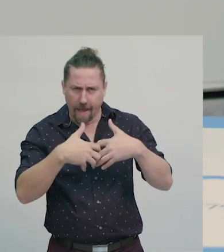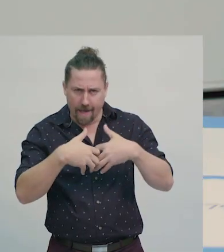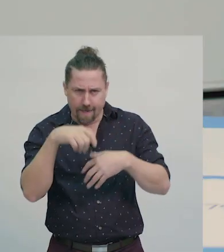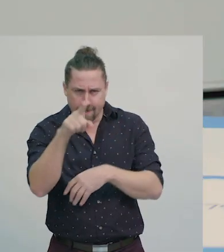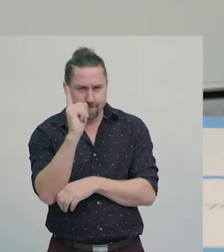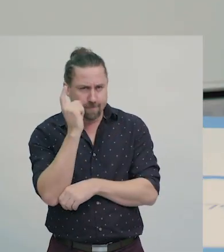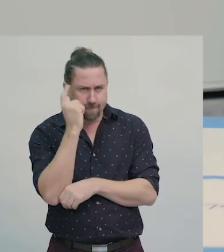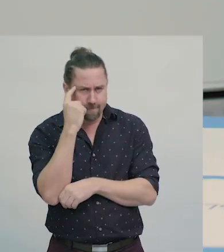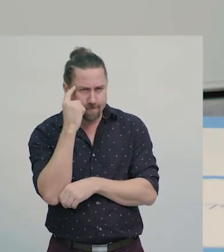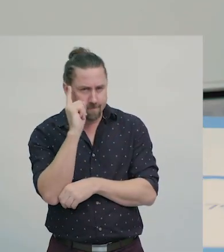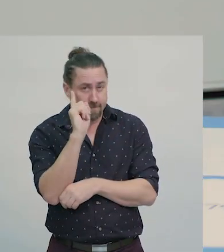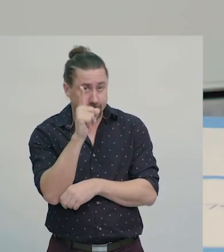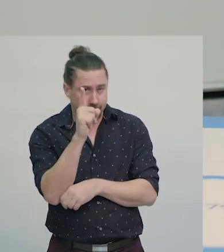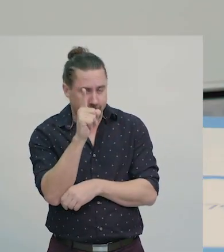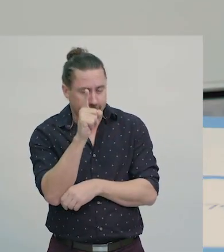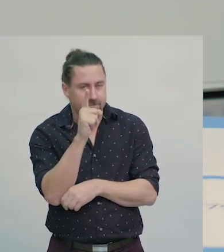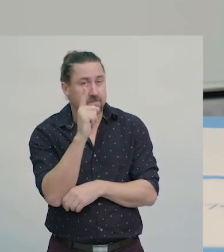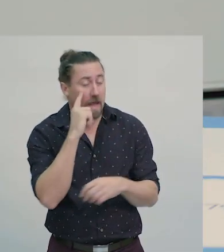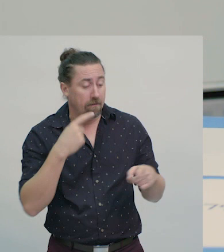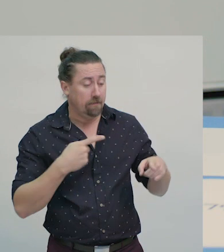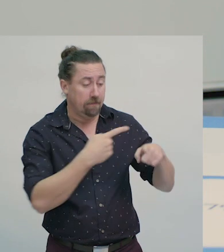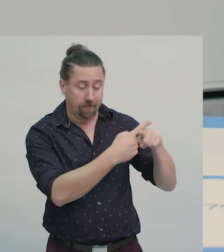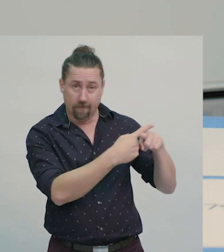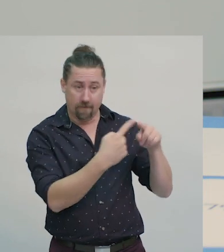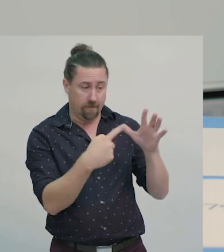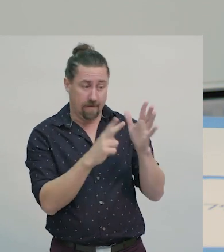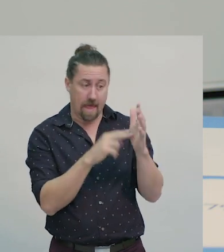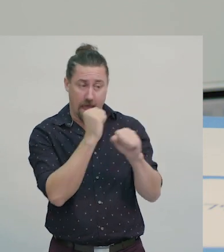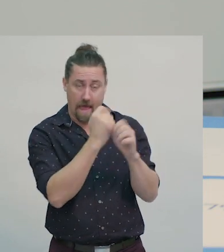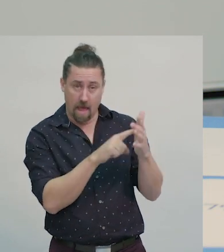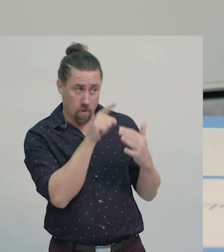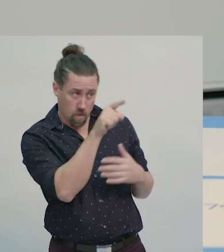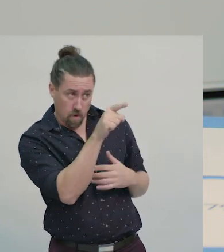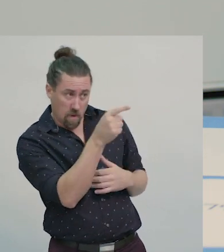We can see that this angle, and the angle F, are adjacent.